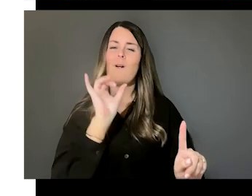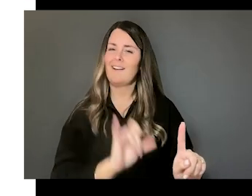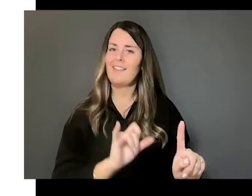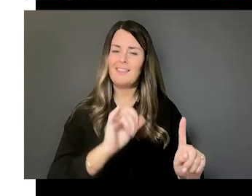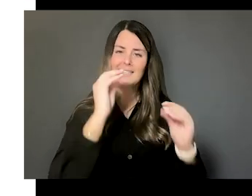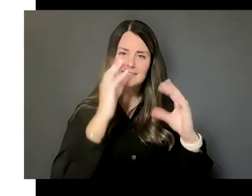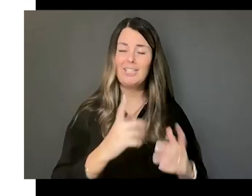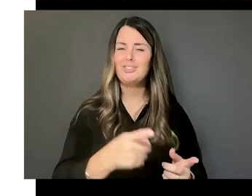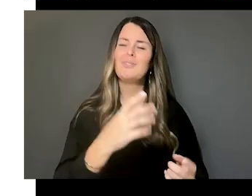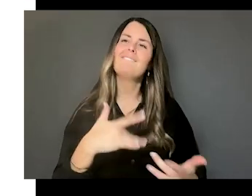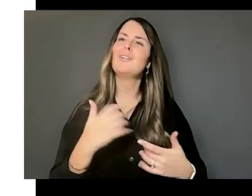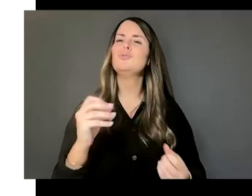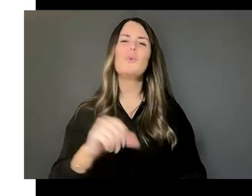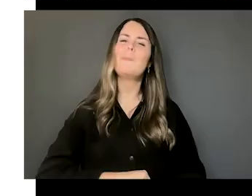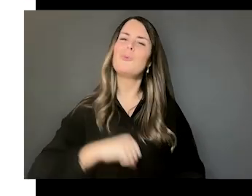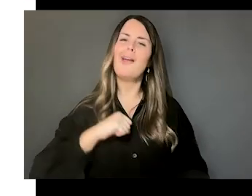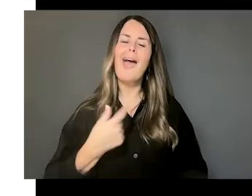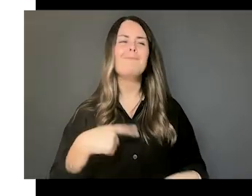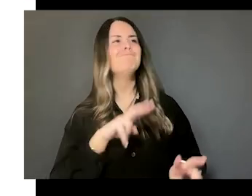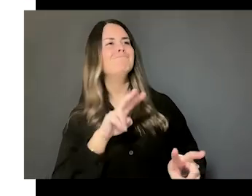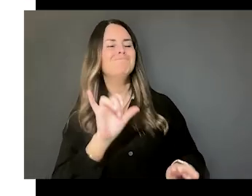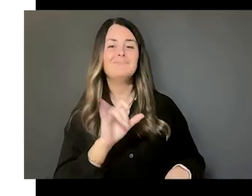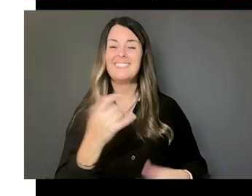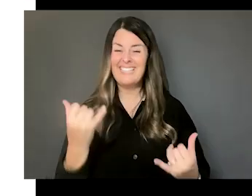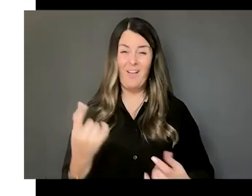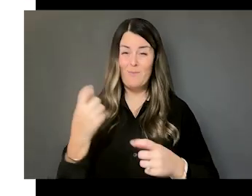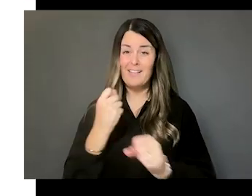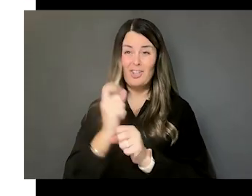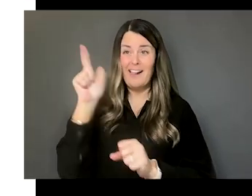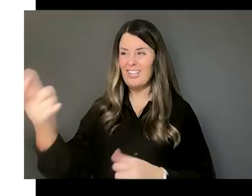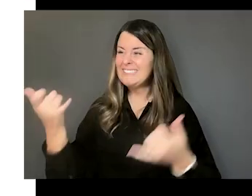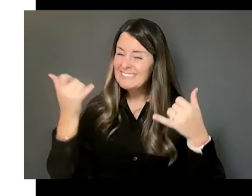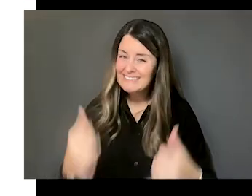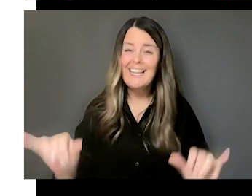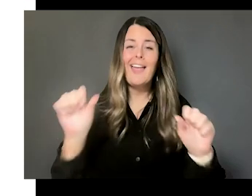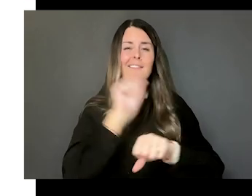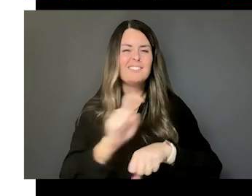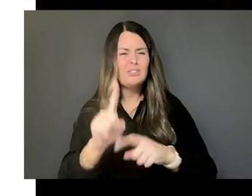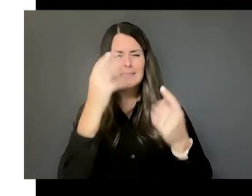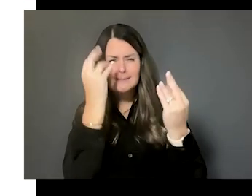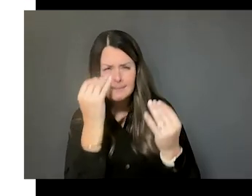And, you know, a year later, she's still really doing the work. She's really thinking through her lessons.